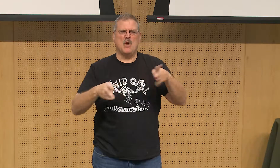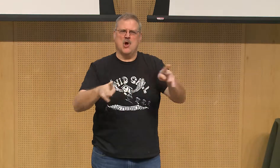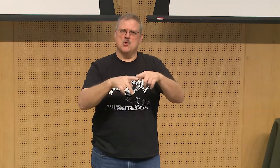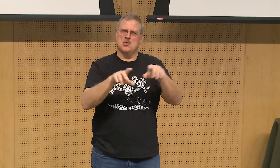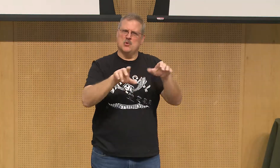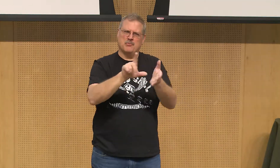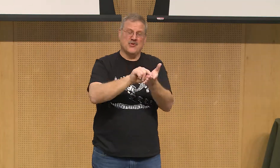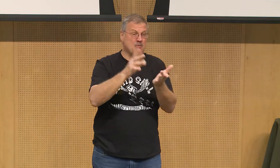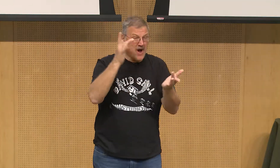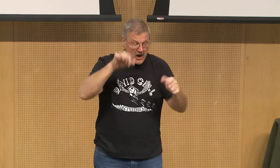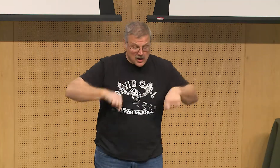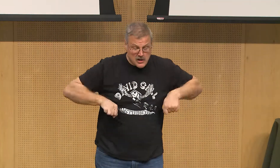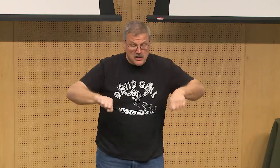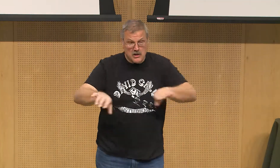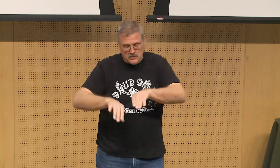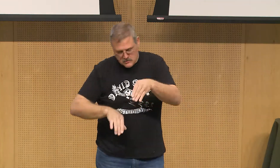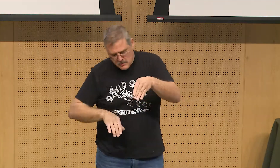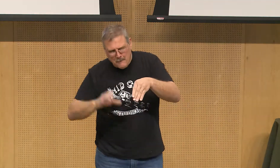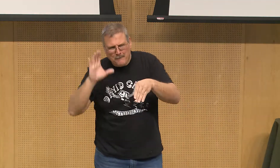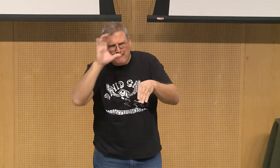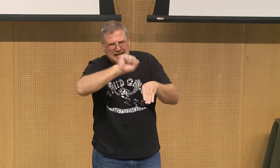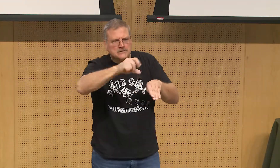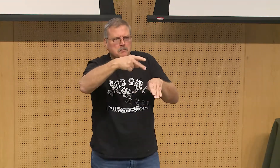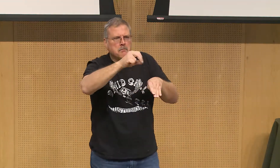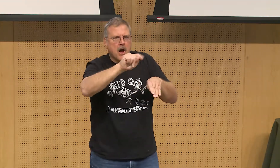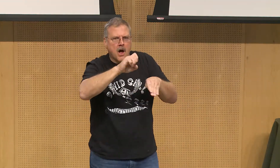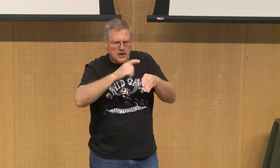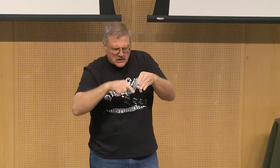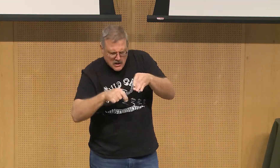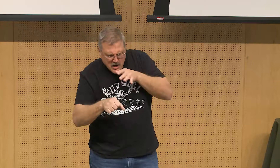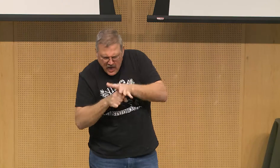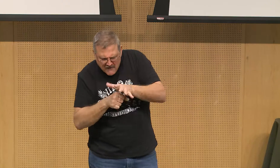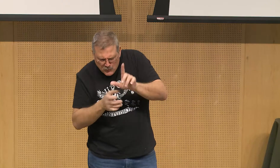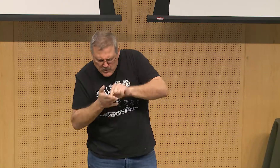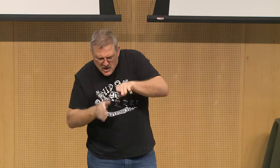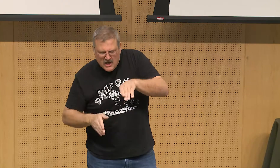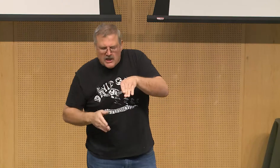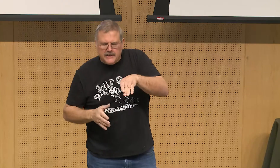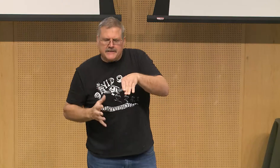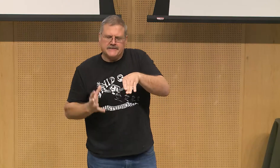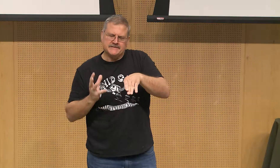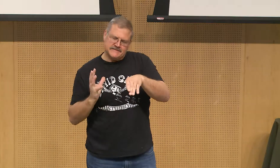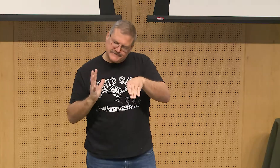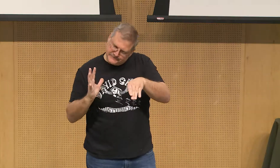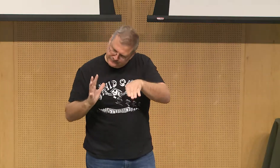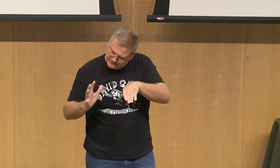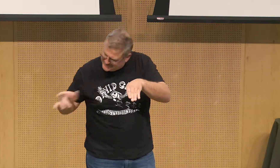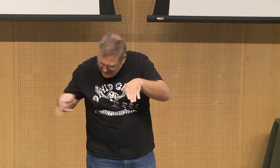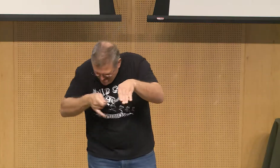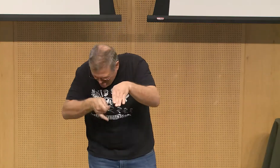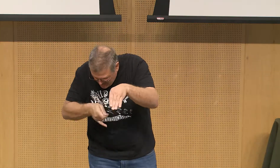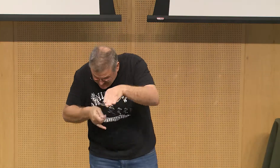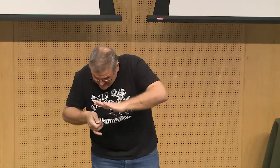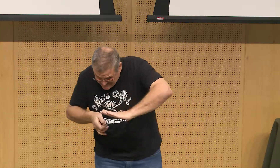so you'd roll it, pick up the paper, and make sure that everything was inked correctly, pick it up, and if something was missing,